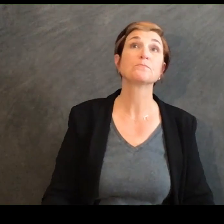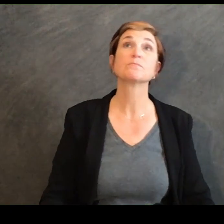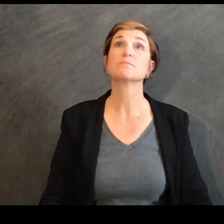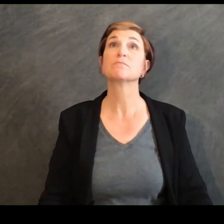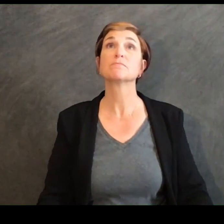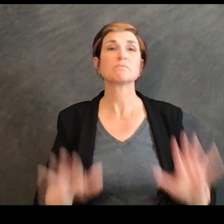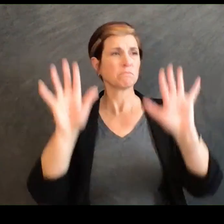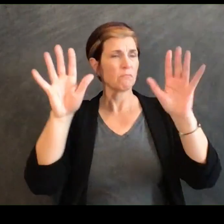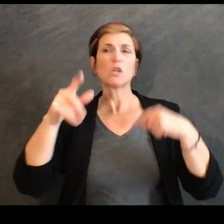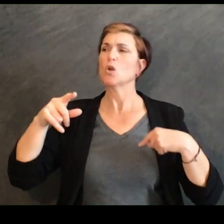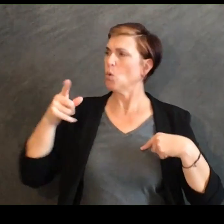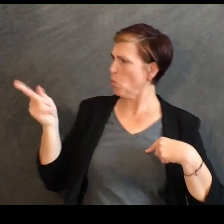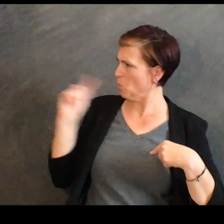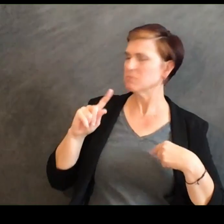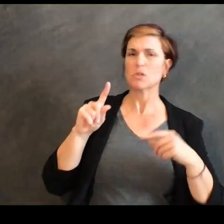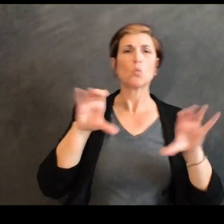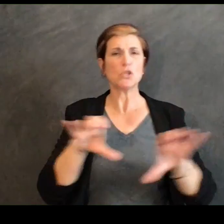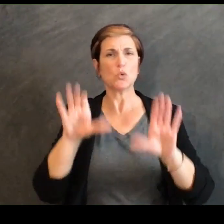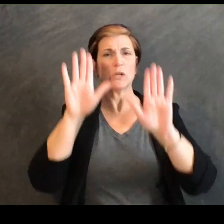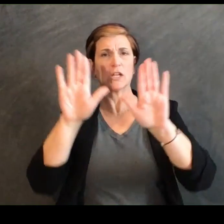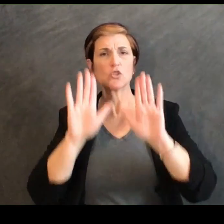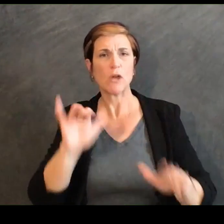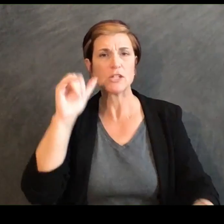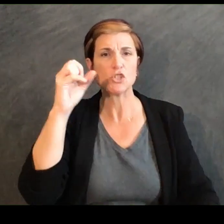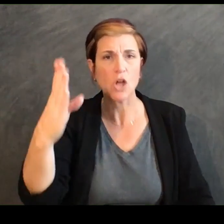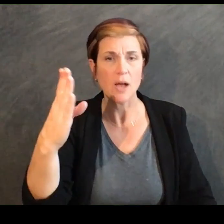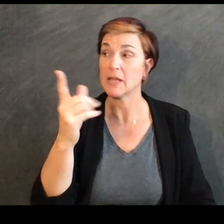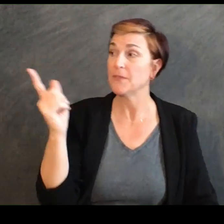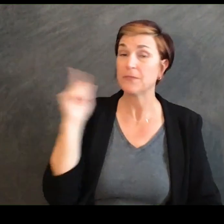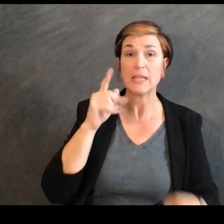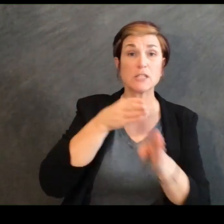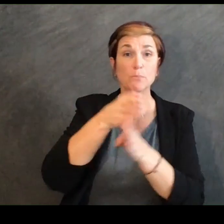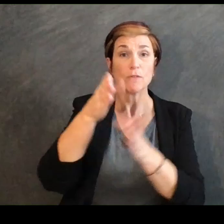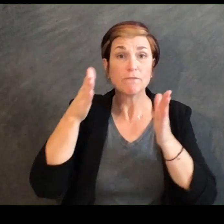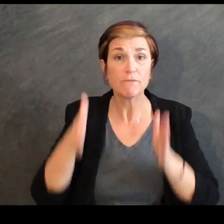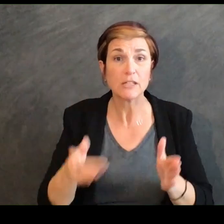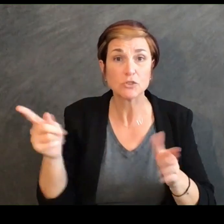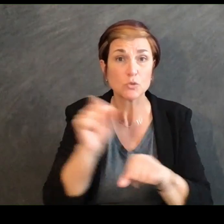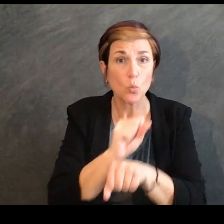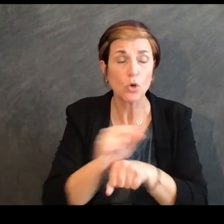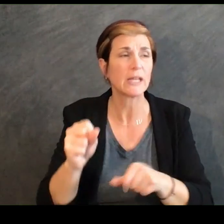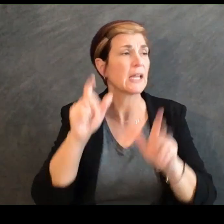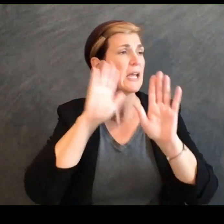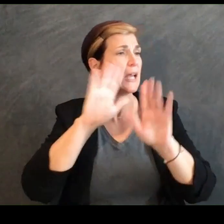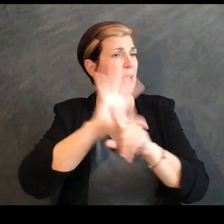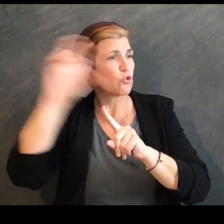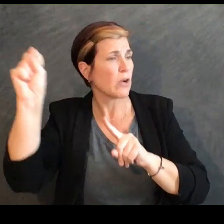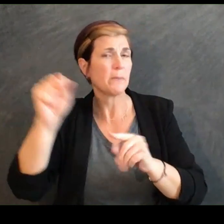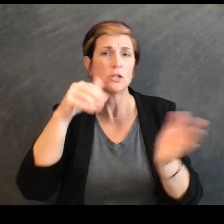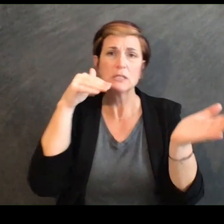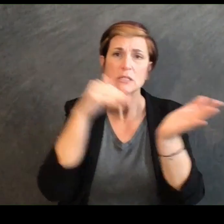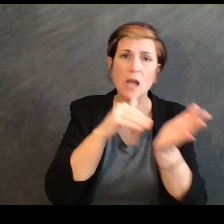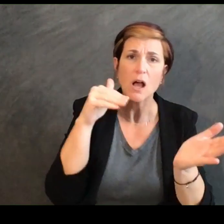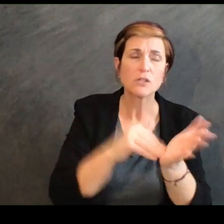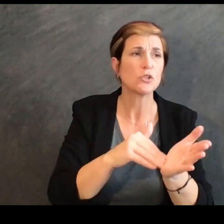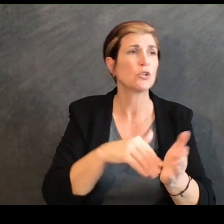me tell you these professionals behind me and they these great incredible doctors and businesspeople the best in the world and I can say that whether